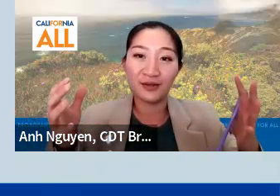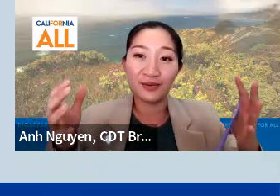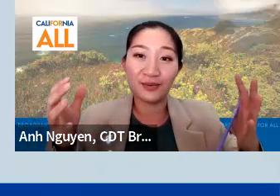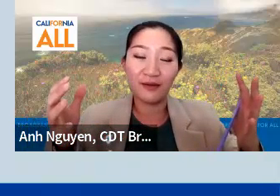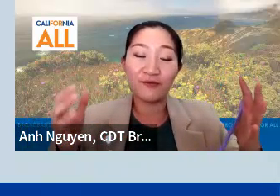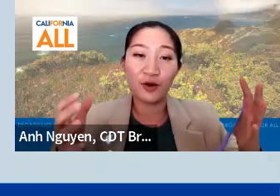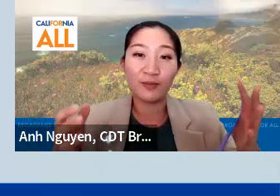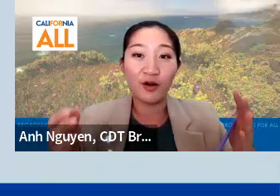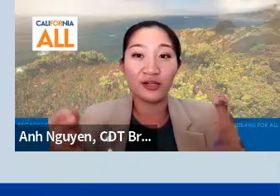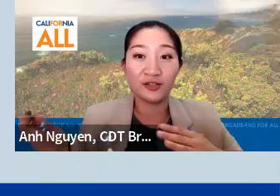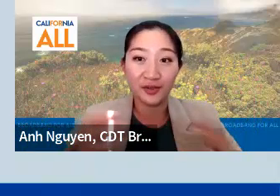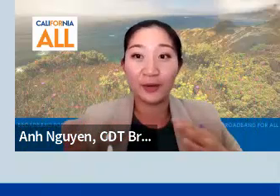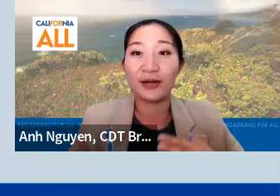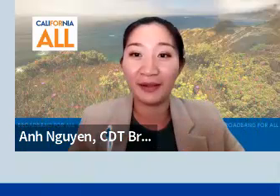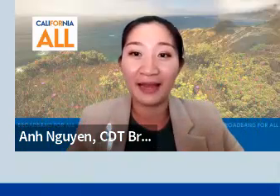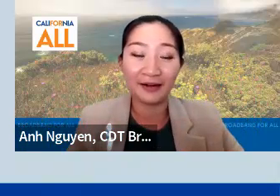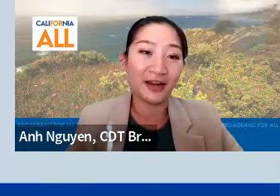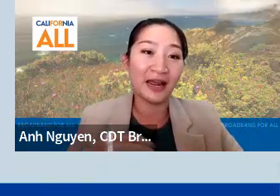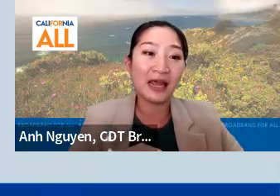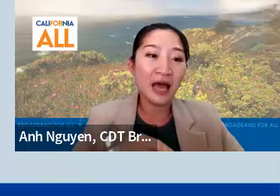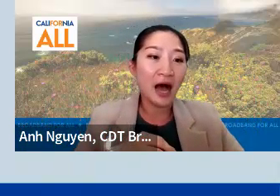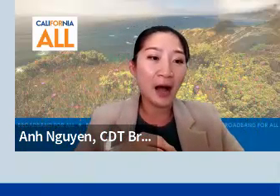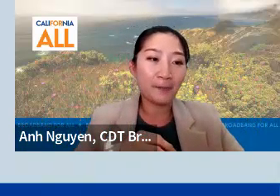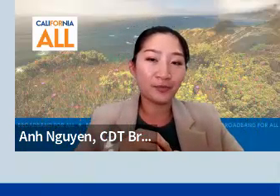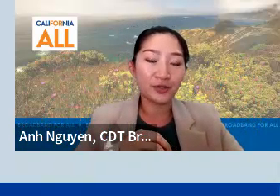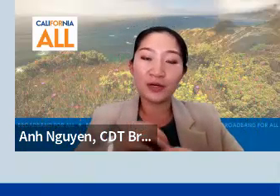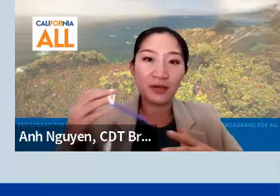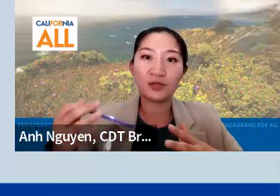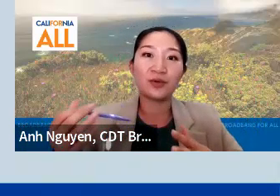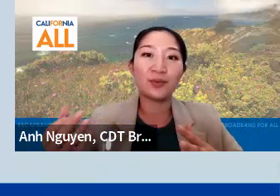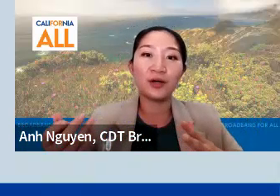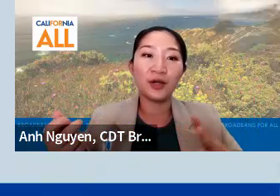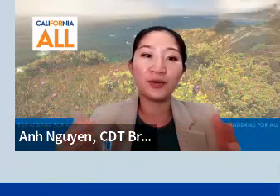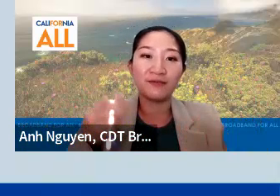to inform our digital equity plan right and just want to make sure you all know it's a